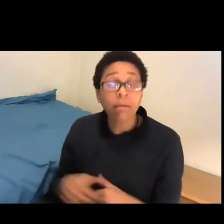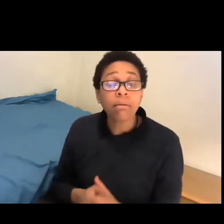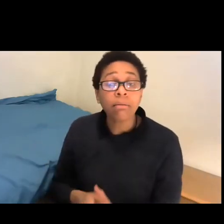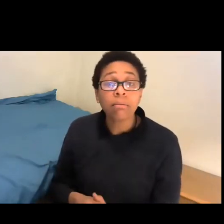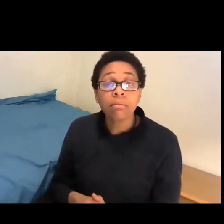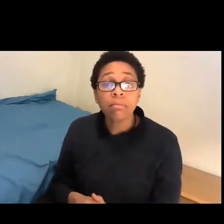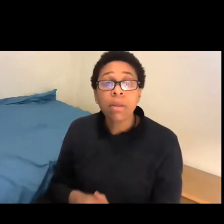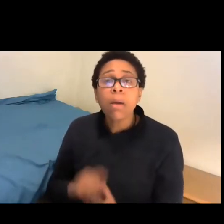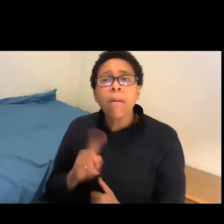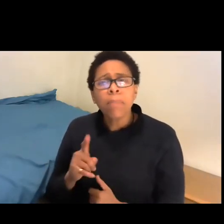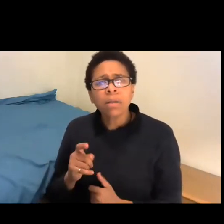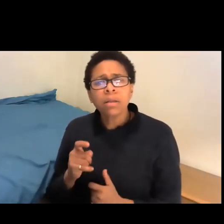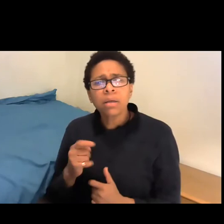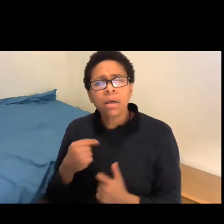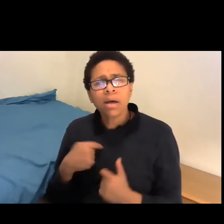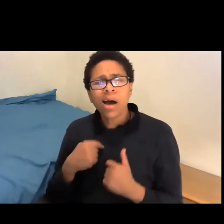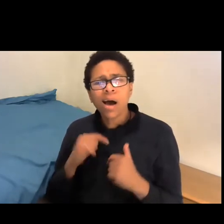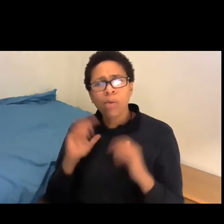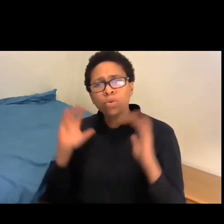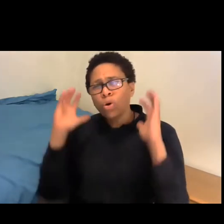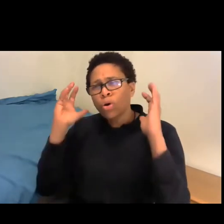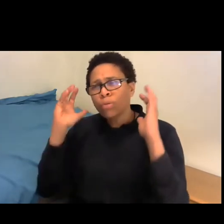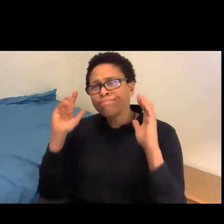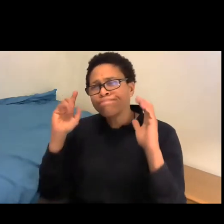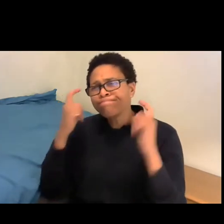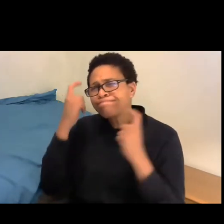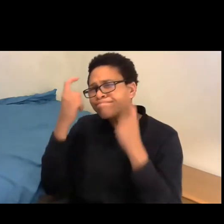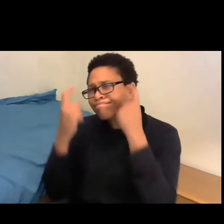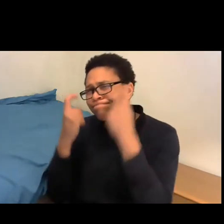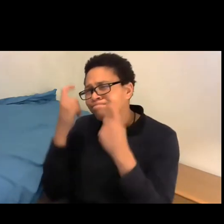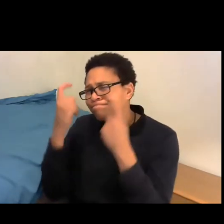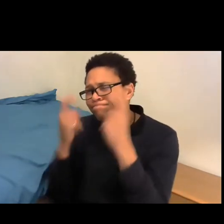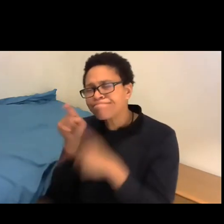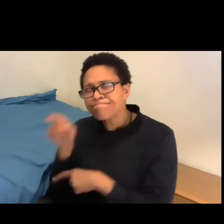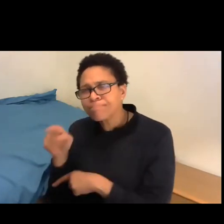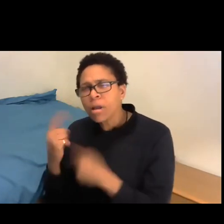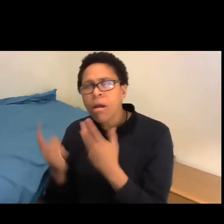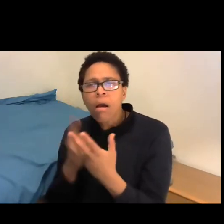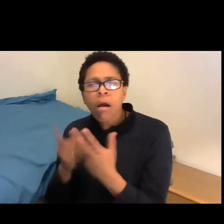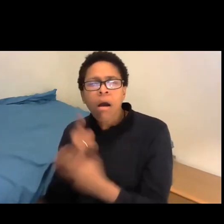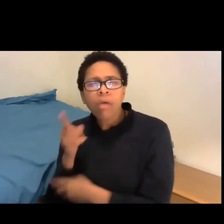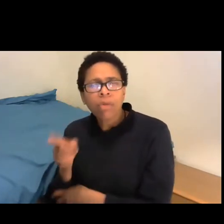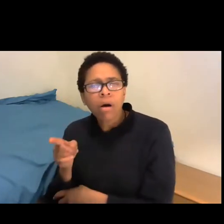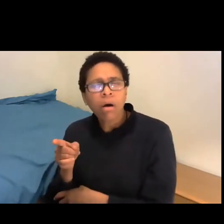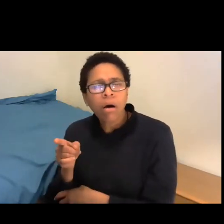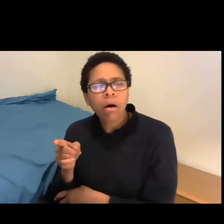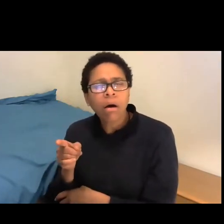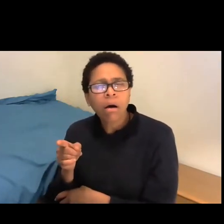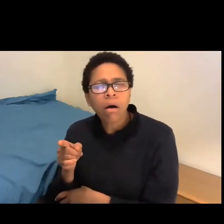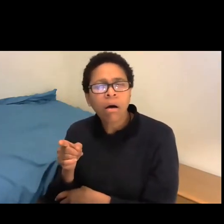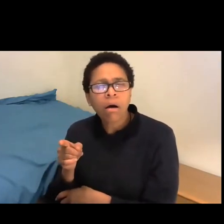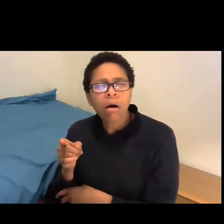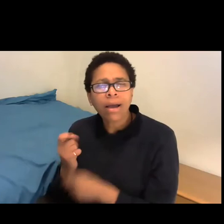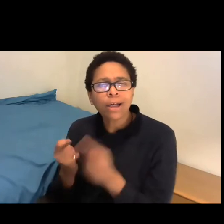social justice issues never went away. My partner is an openly gay Anglican priest, he does LGBT activism in the Church of